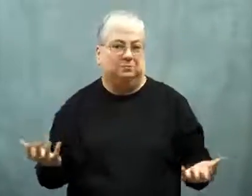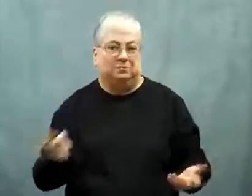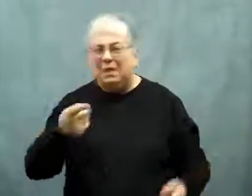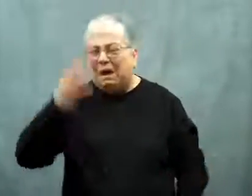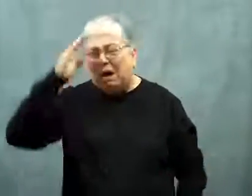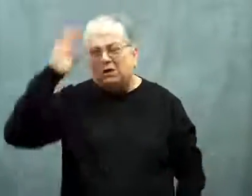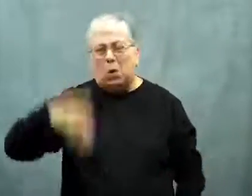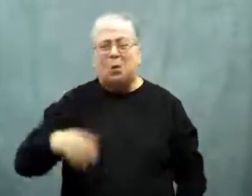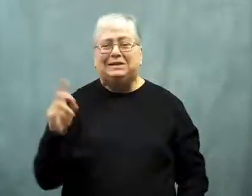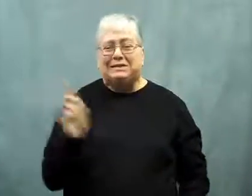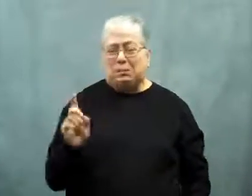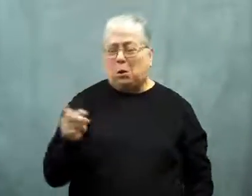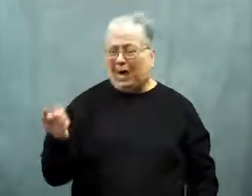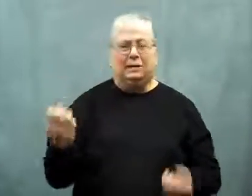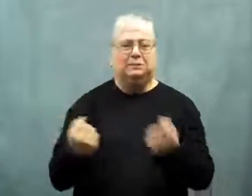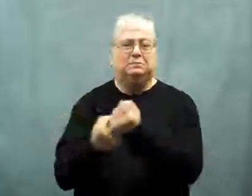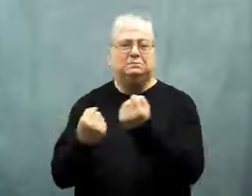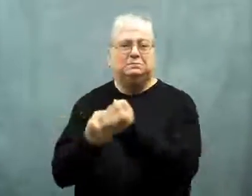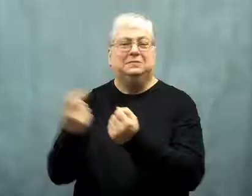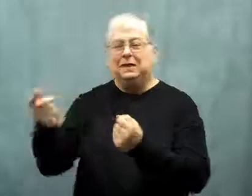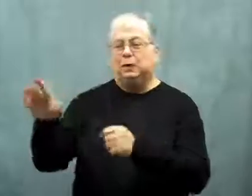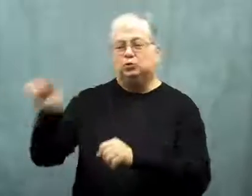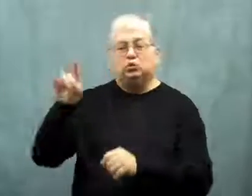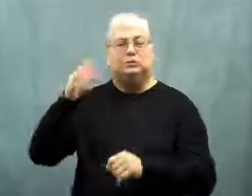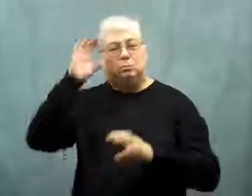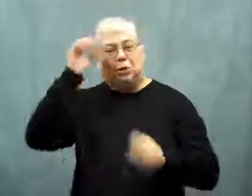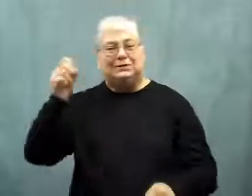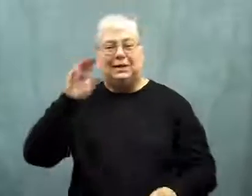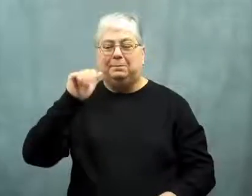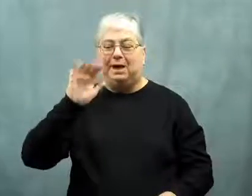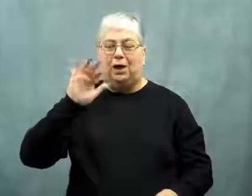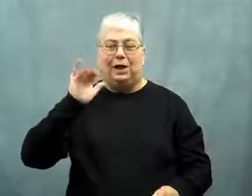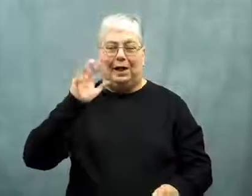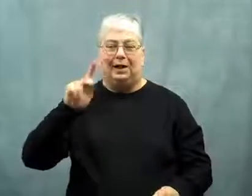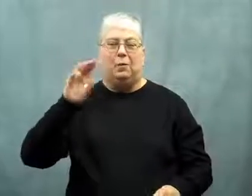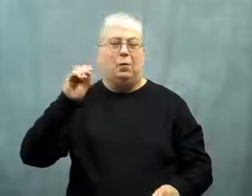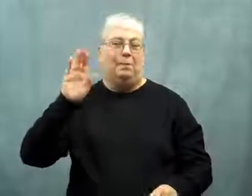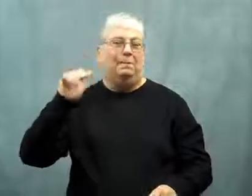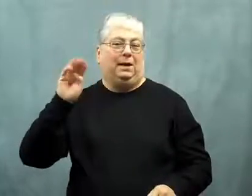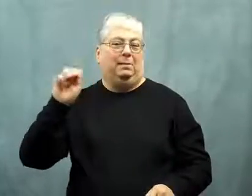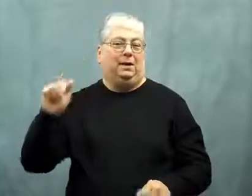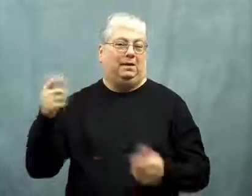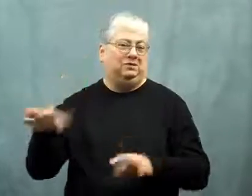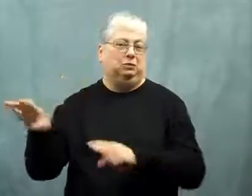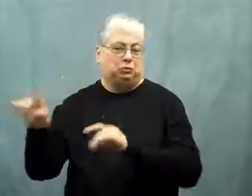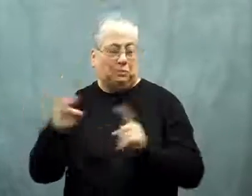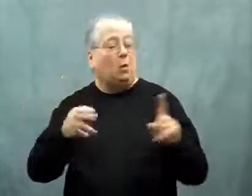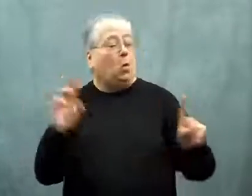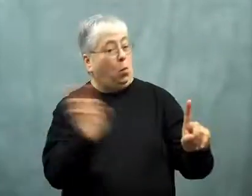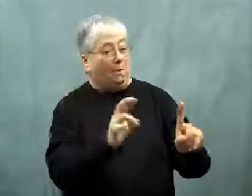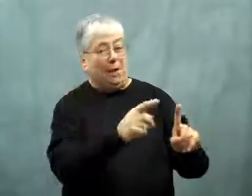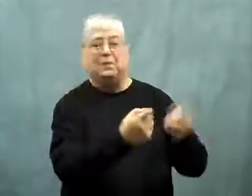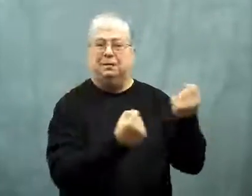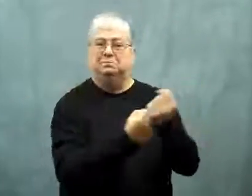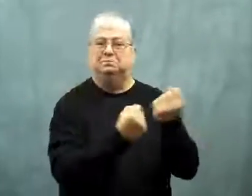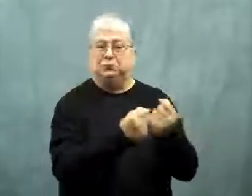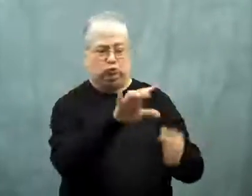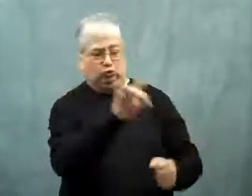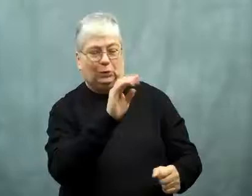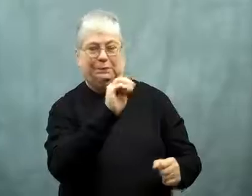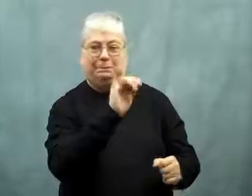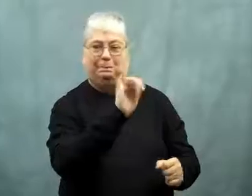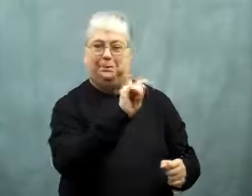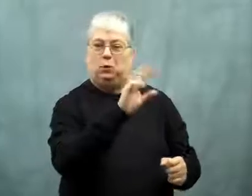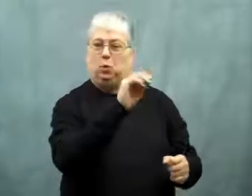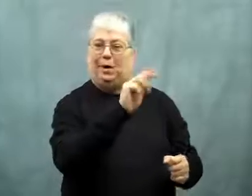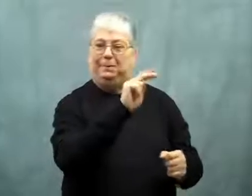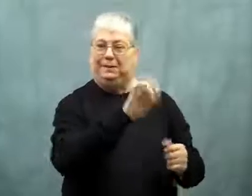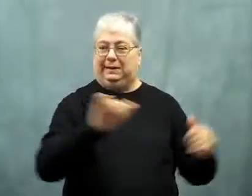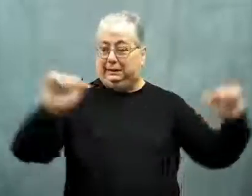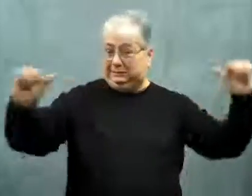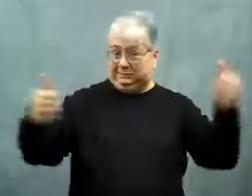Everyone knows the Democratic Party nominated President Barack Obama.